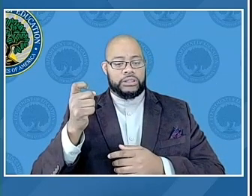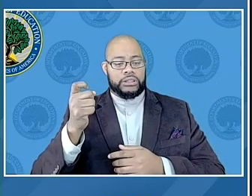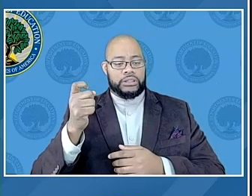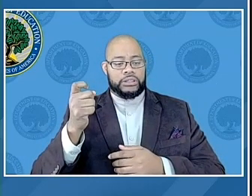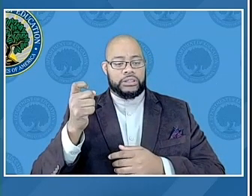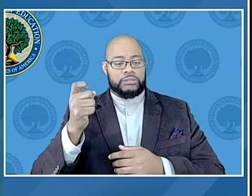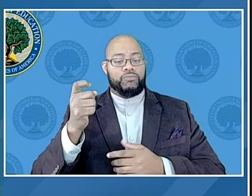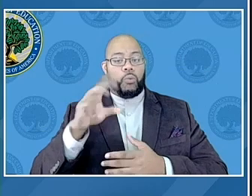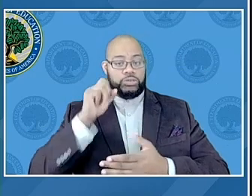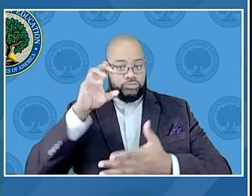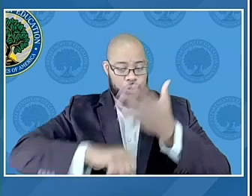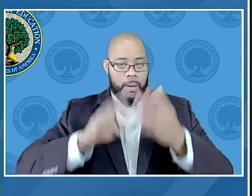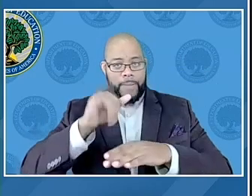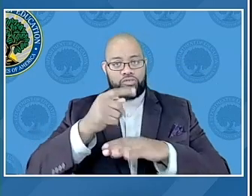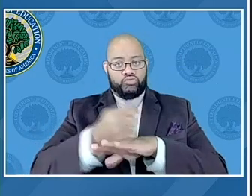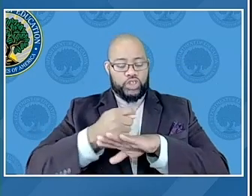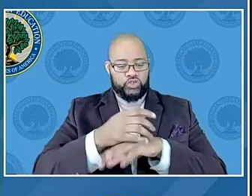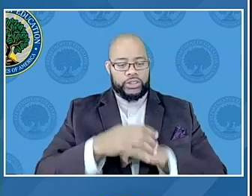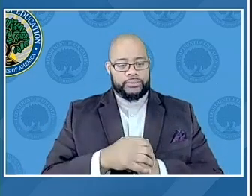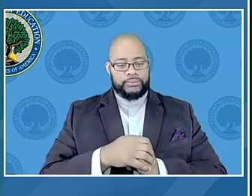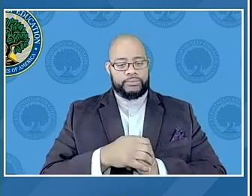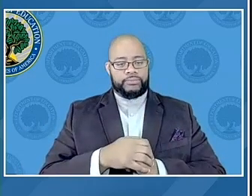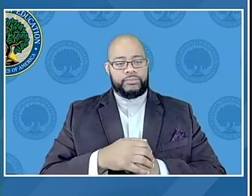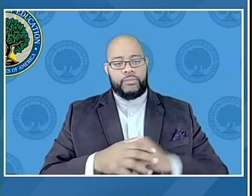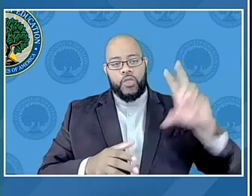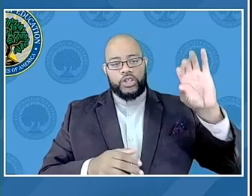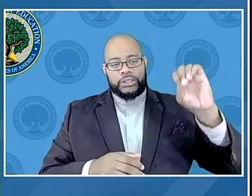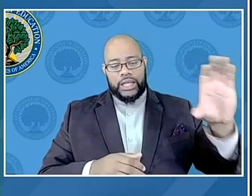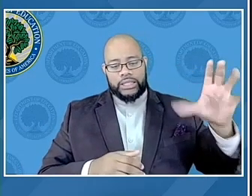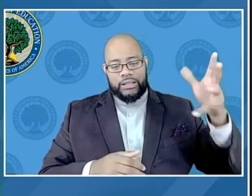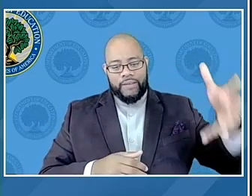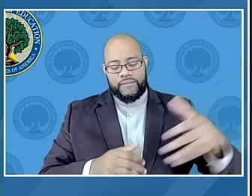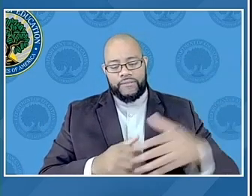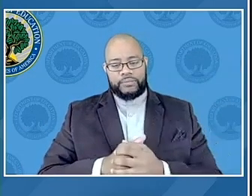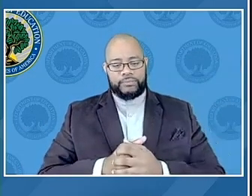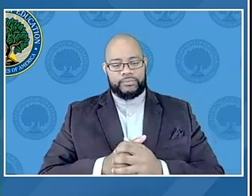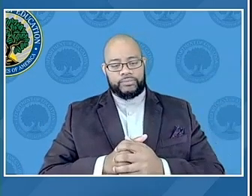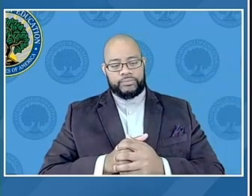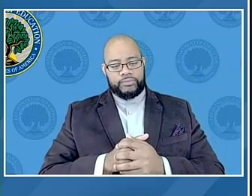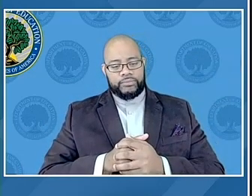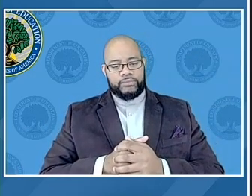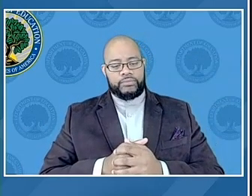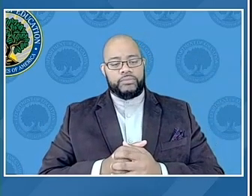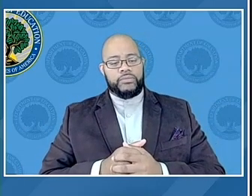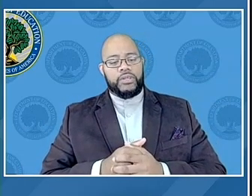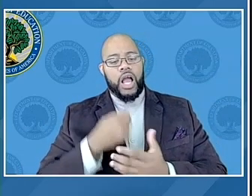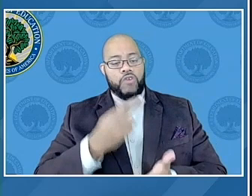Treasury and- 30 seconds remaining. Thank you. I rehabilitated my loan, which